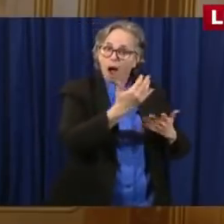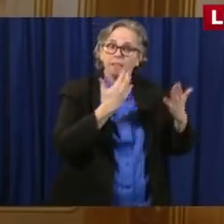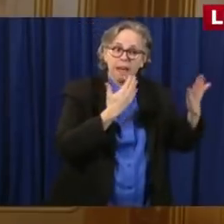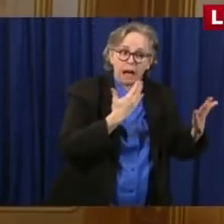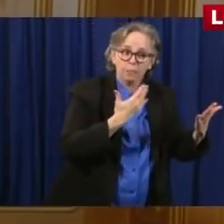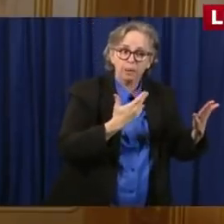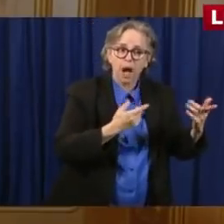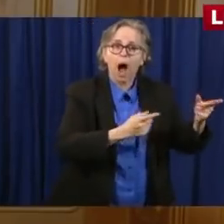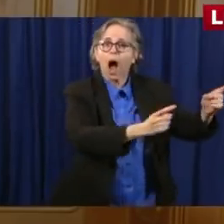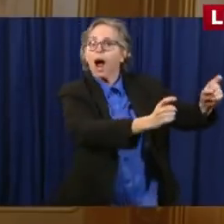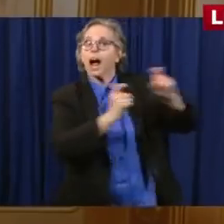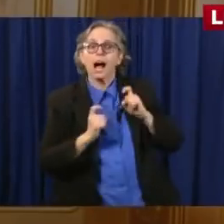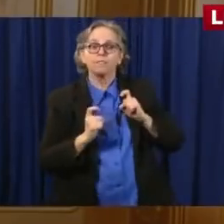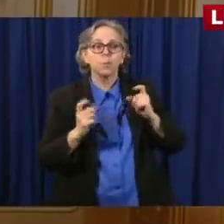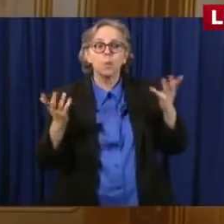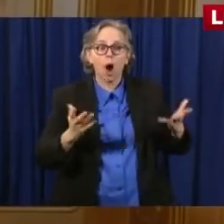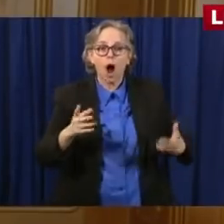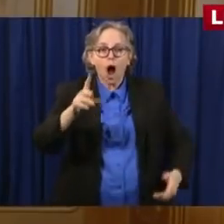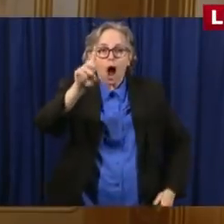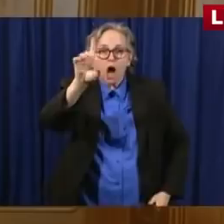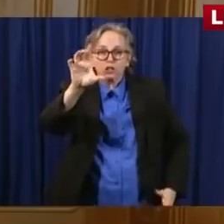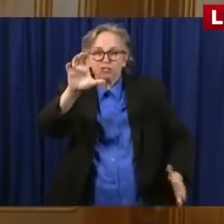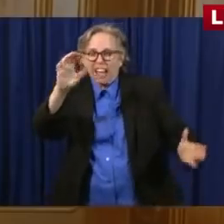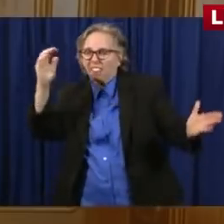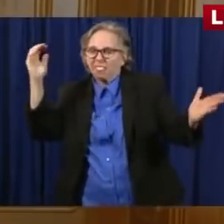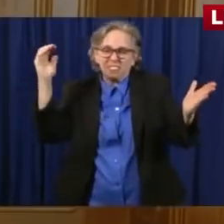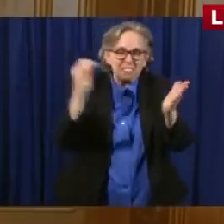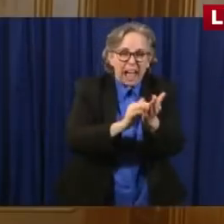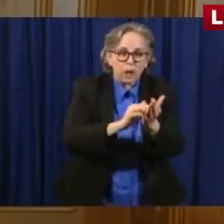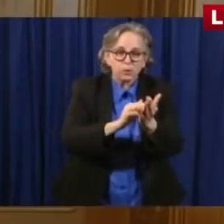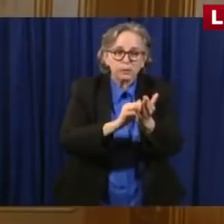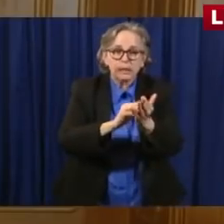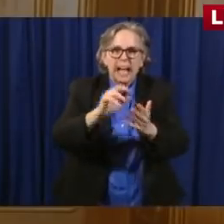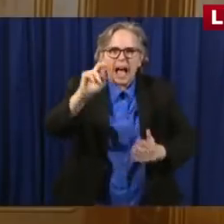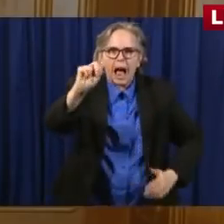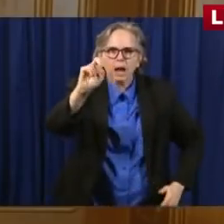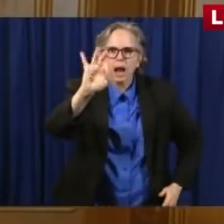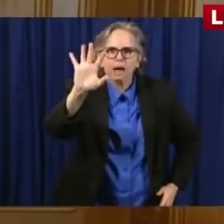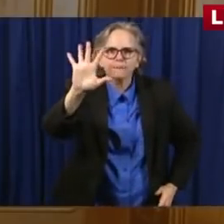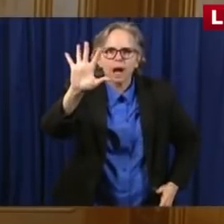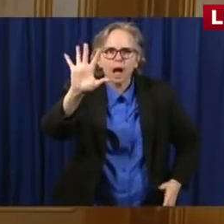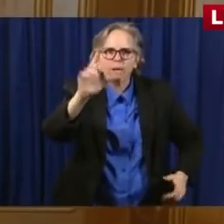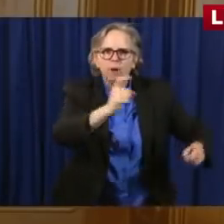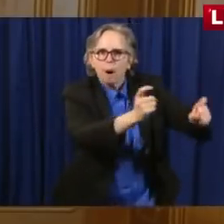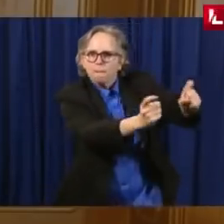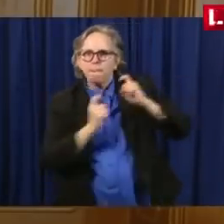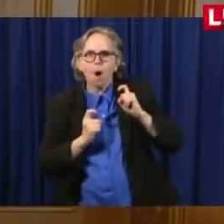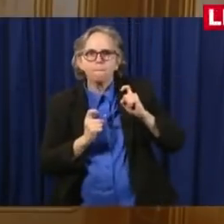I CALLED HIM TO THANK HIM FOR A VERY GLOBAL GIFT.